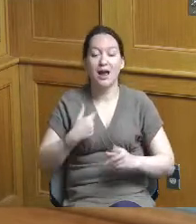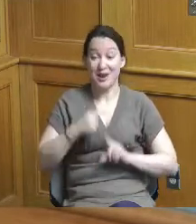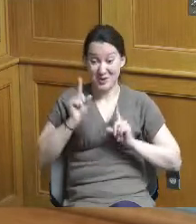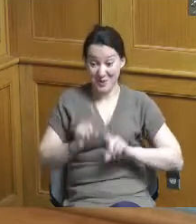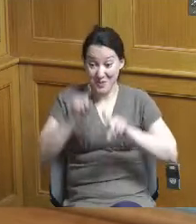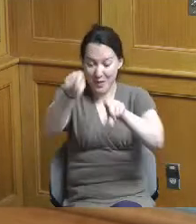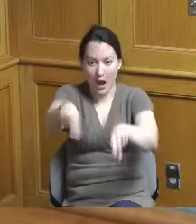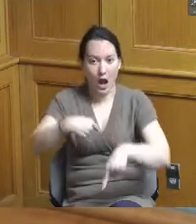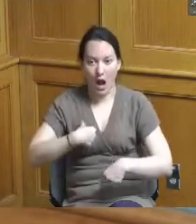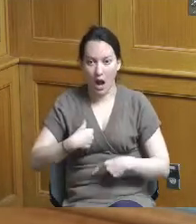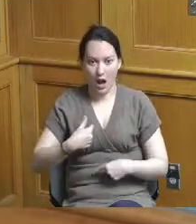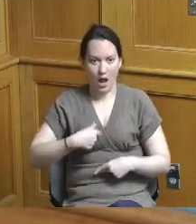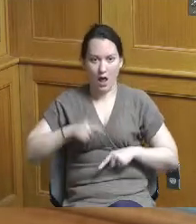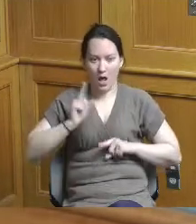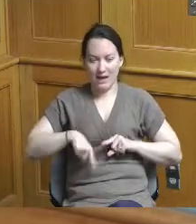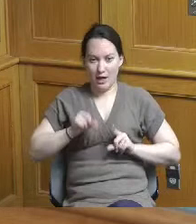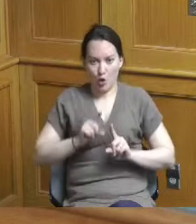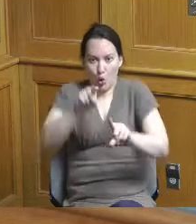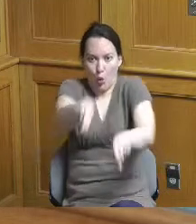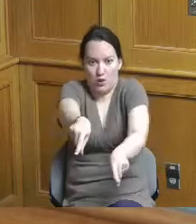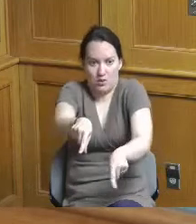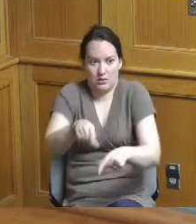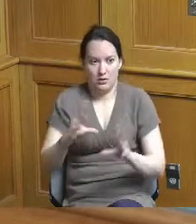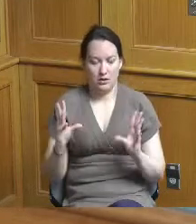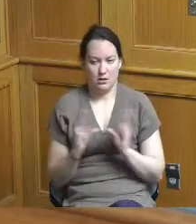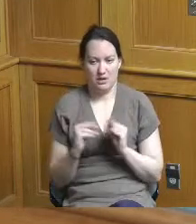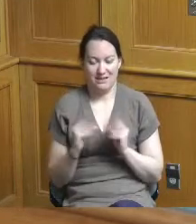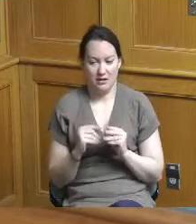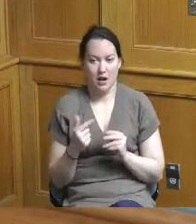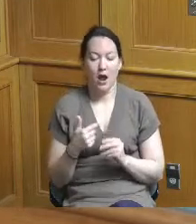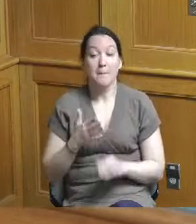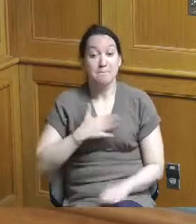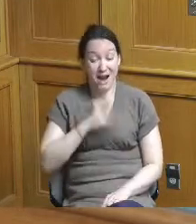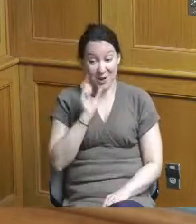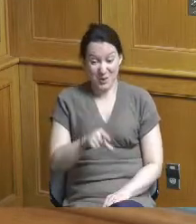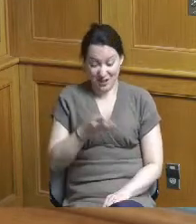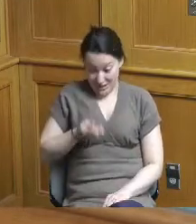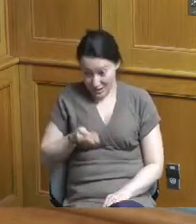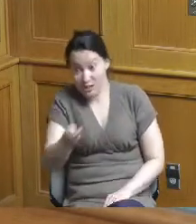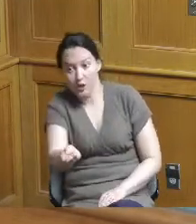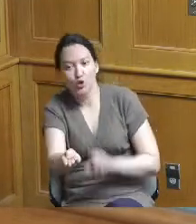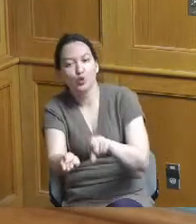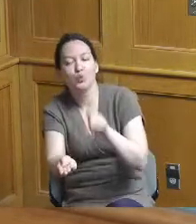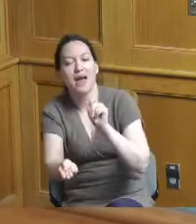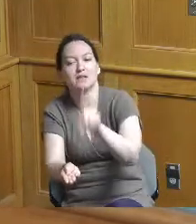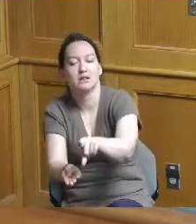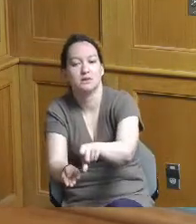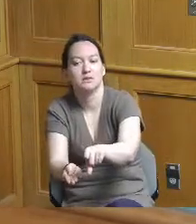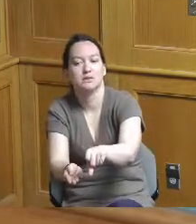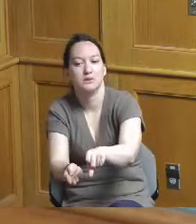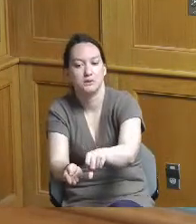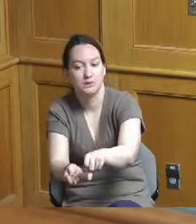go to the table that my questions are being asked one is I want to make sure is it true